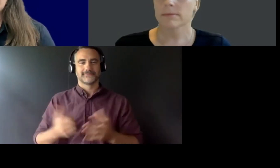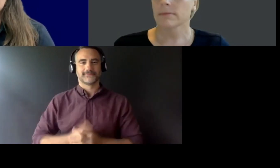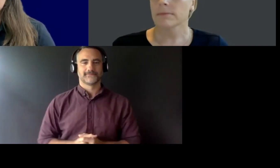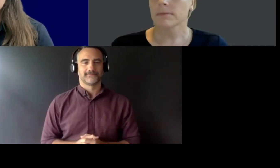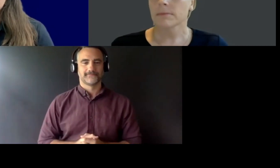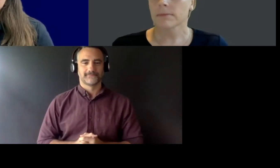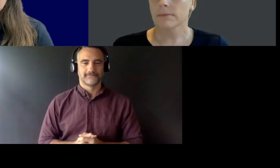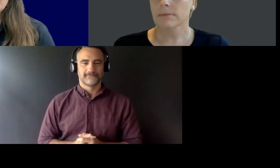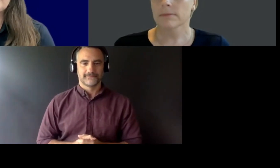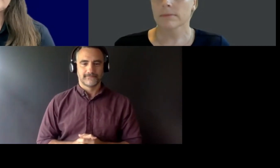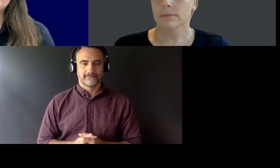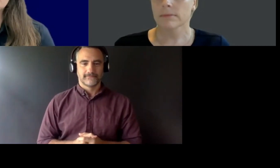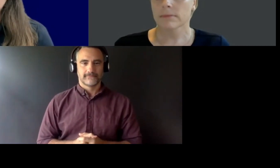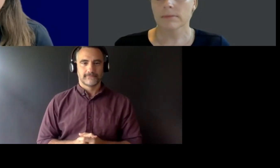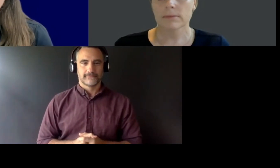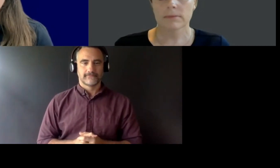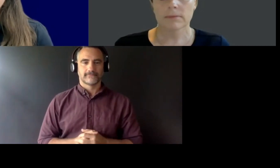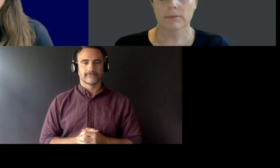A note to our users. On that same page